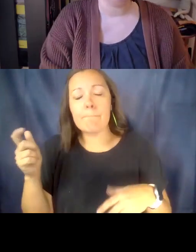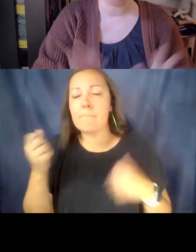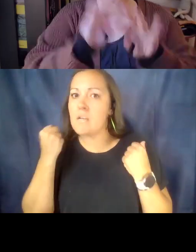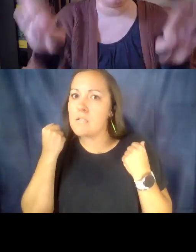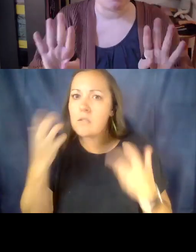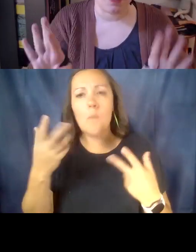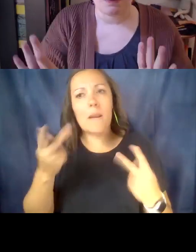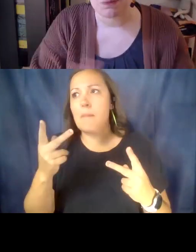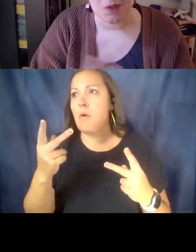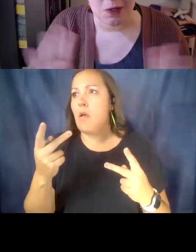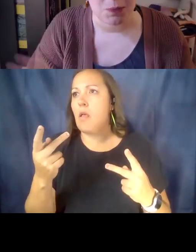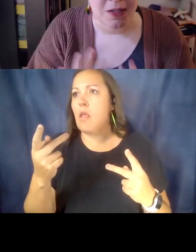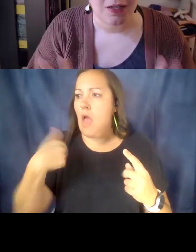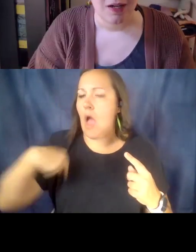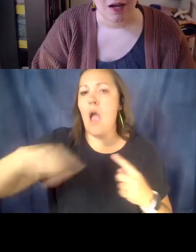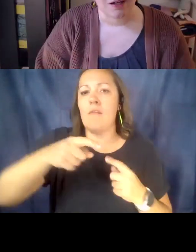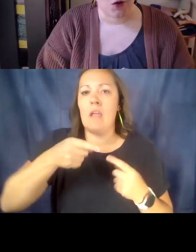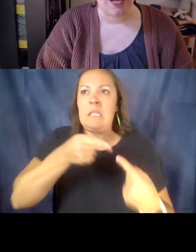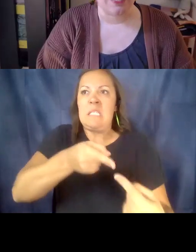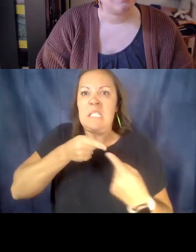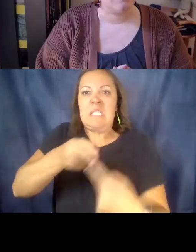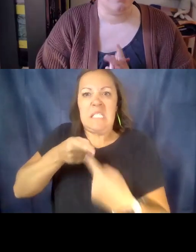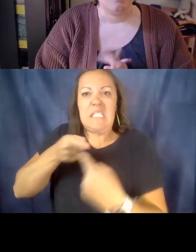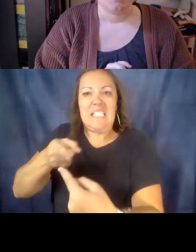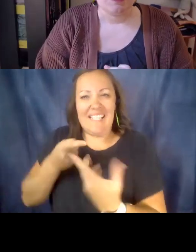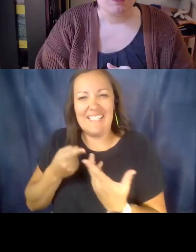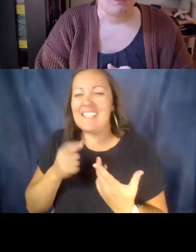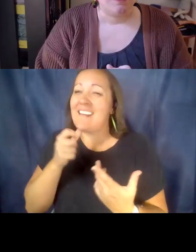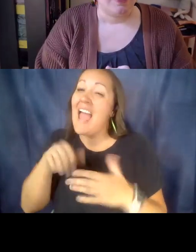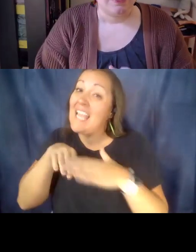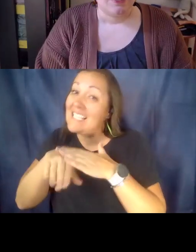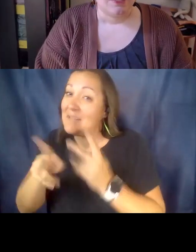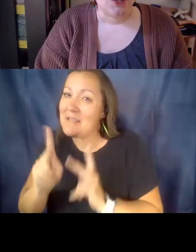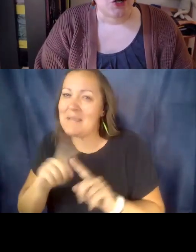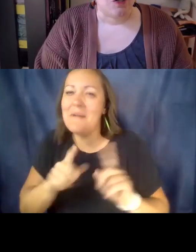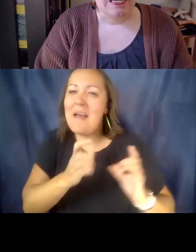not accessibility people so much, but you know, clients and just people in general is